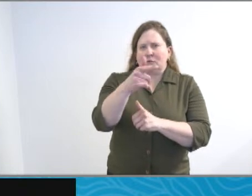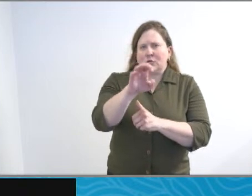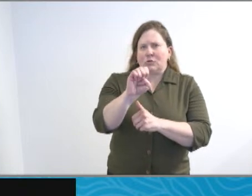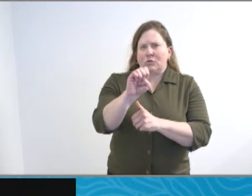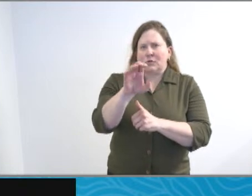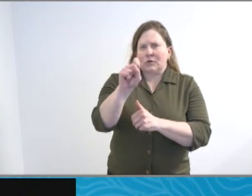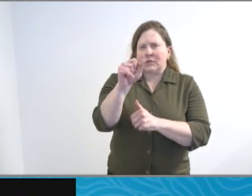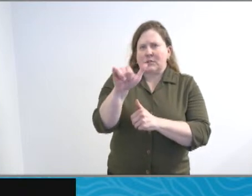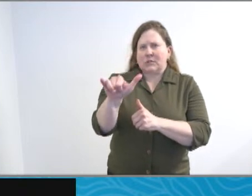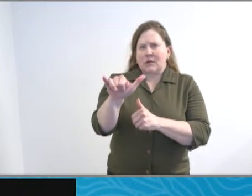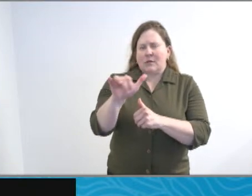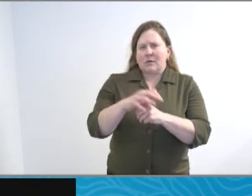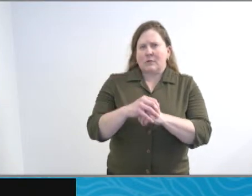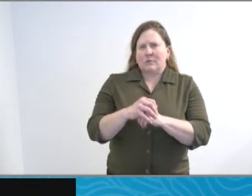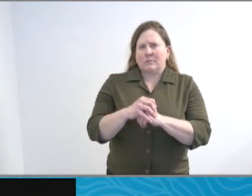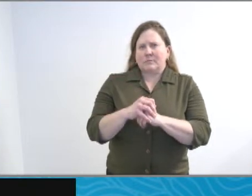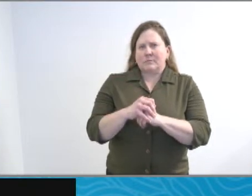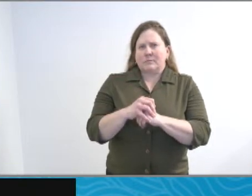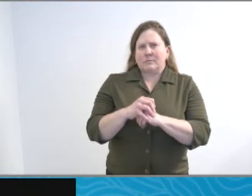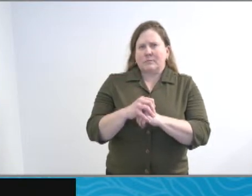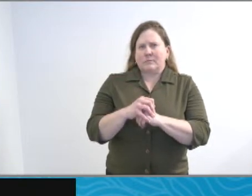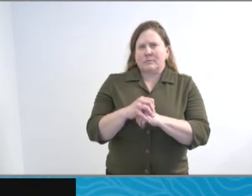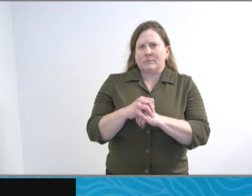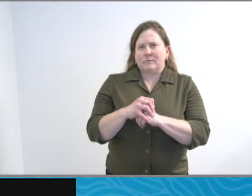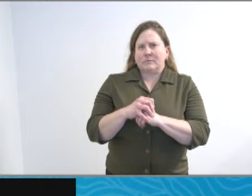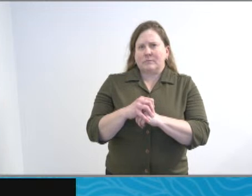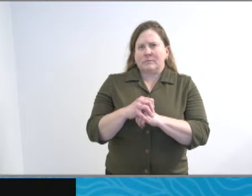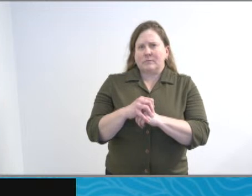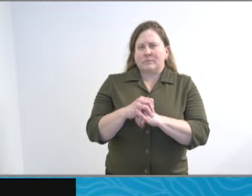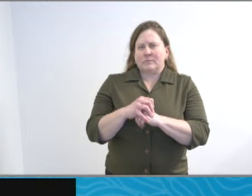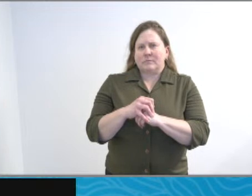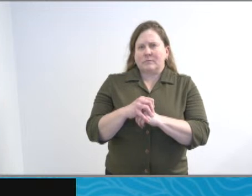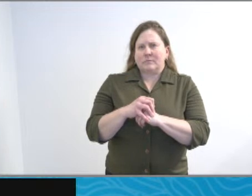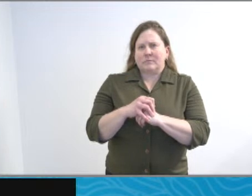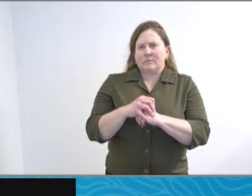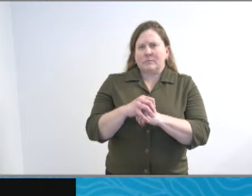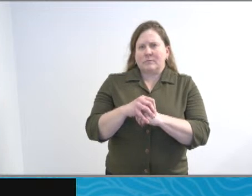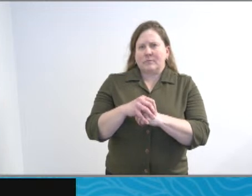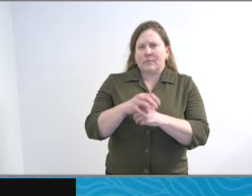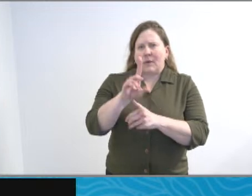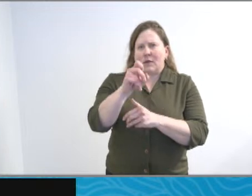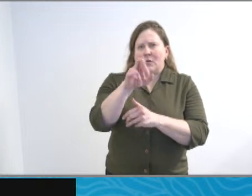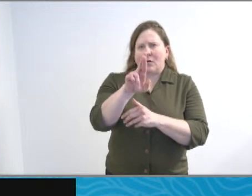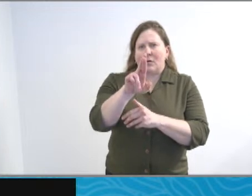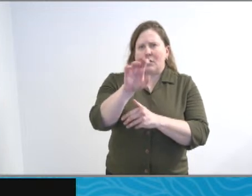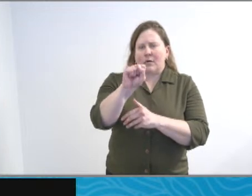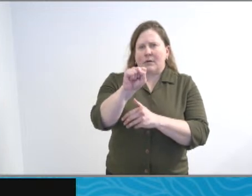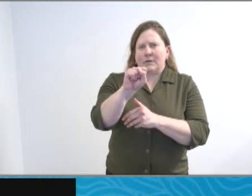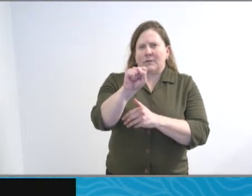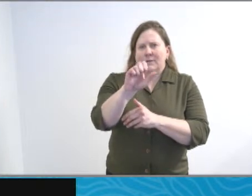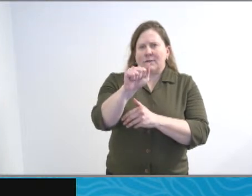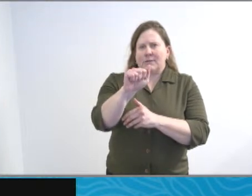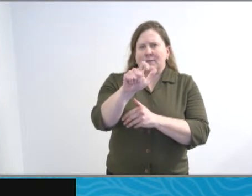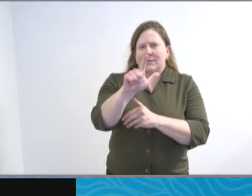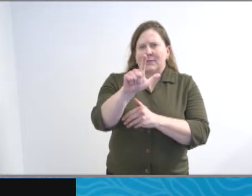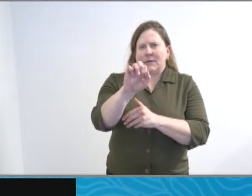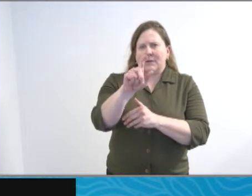of the State and Federal Program's Office. Thank you, and Dr. Salazar. Hello everyone, my name is Lucy Salazar.